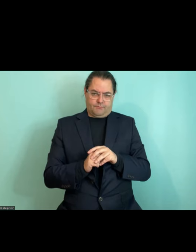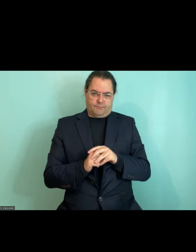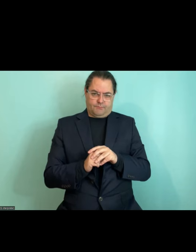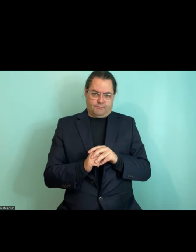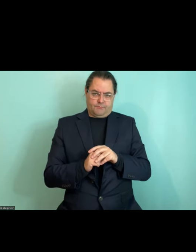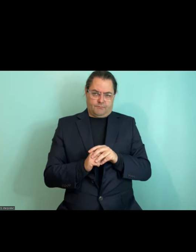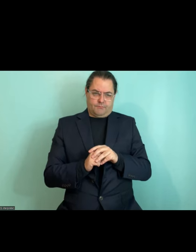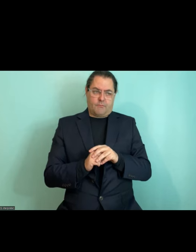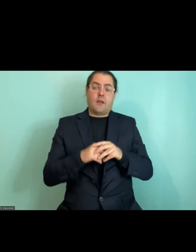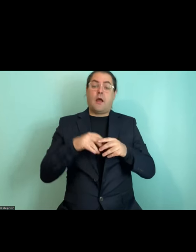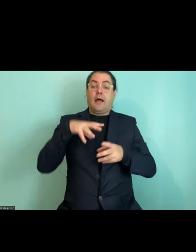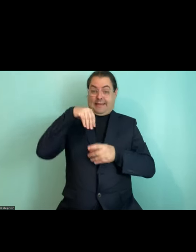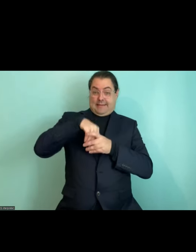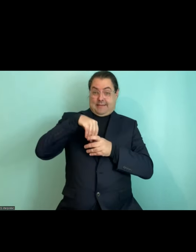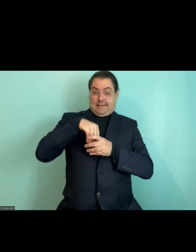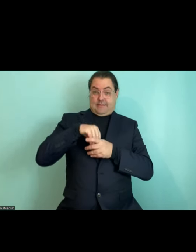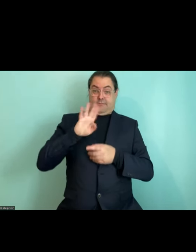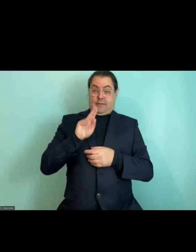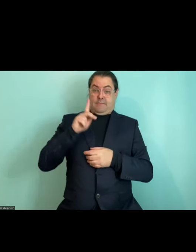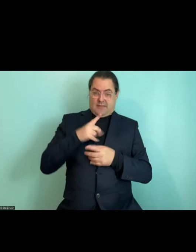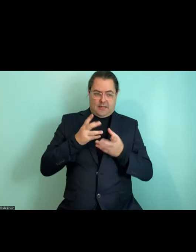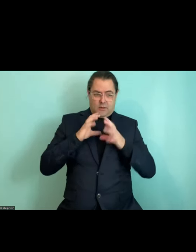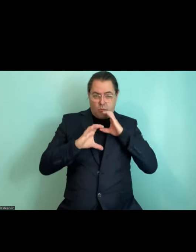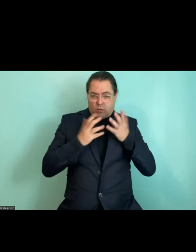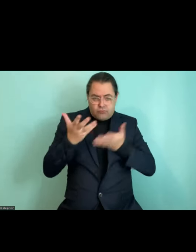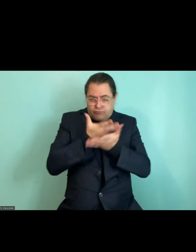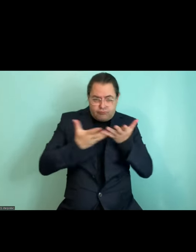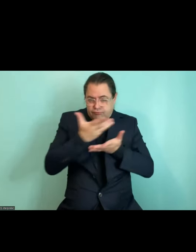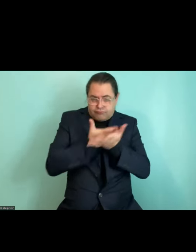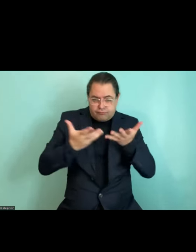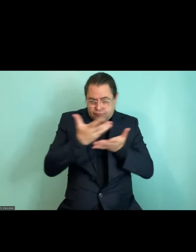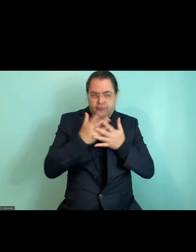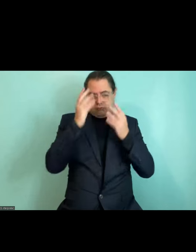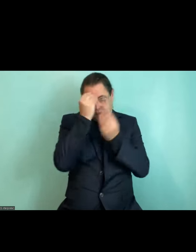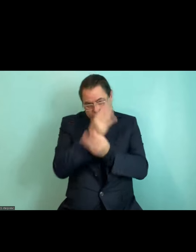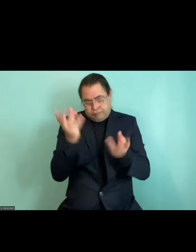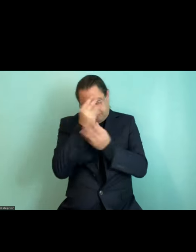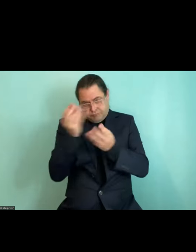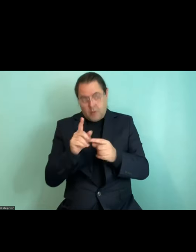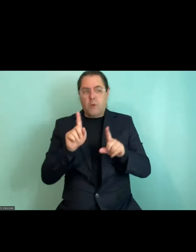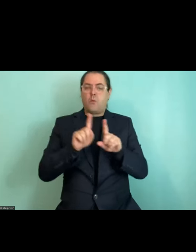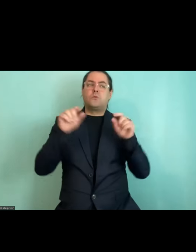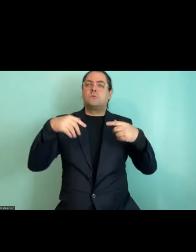experience Pascal sensibilities lizard was onto 10:05:36 a piece on Decker you the personal situation don't reduce EMVLAC Lachlan we need